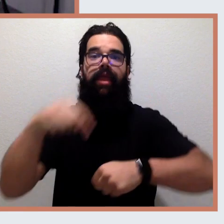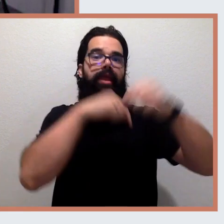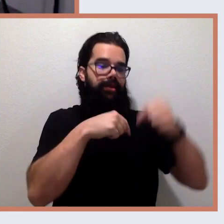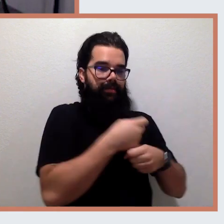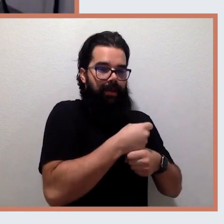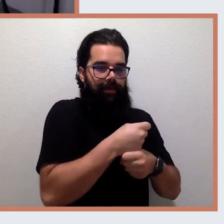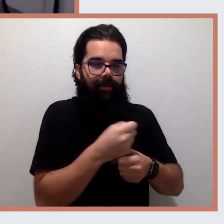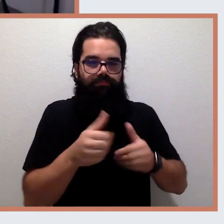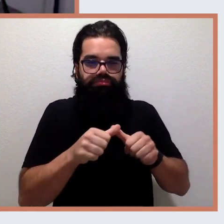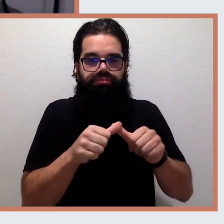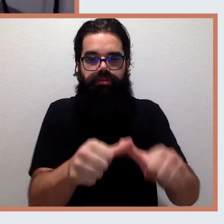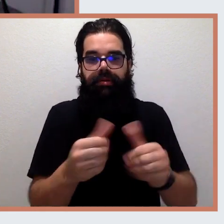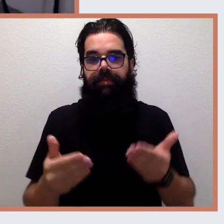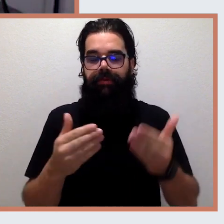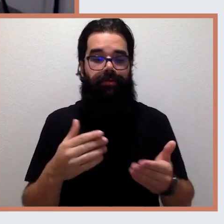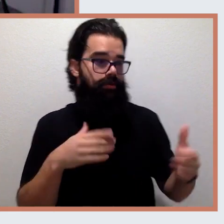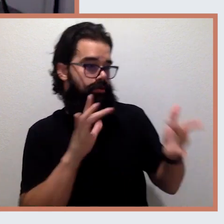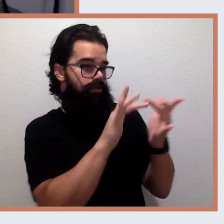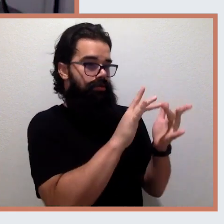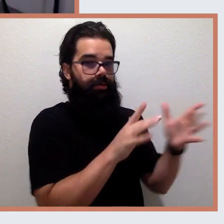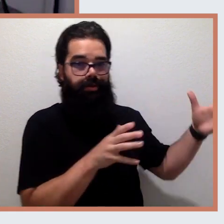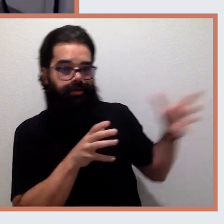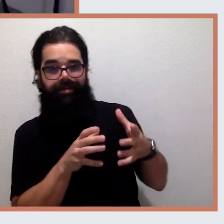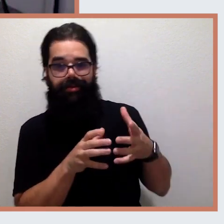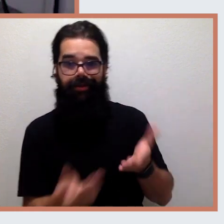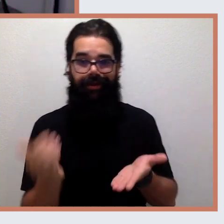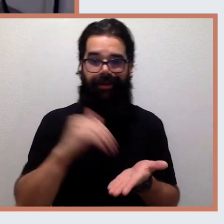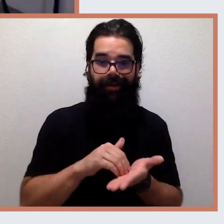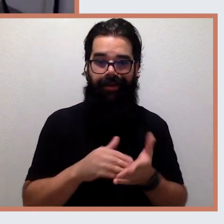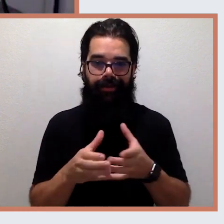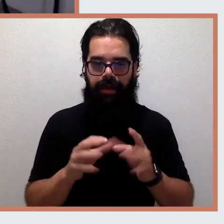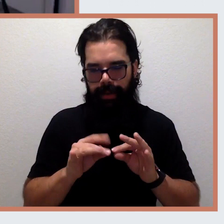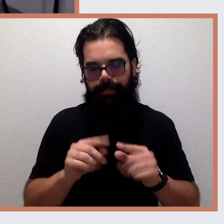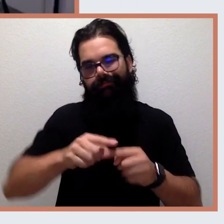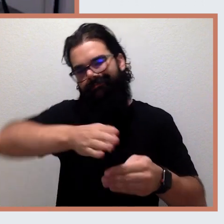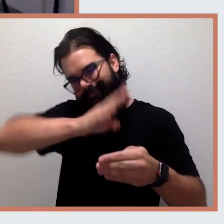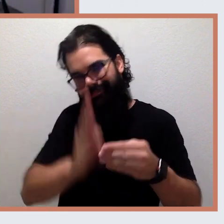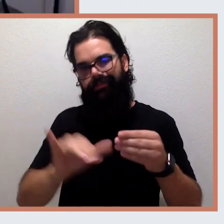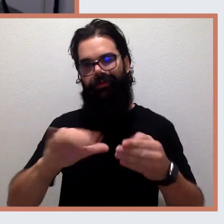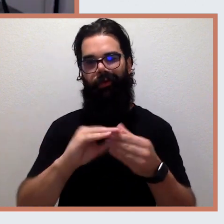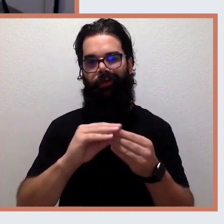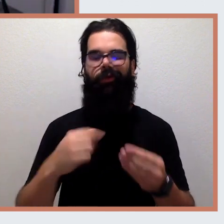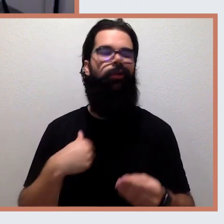maybe one day I'll circle back, and see if I can get the boys together, and do a SIX film or something just to close it,